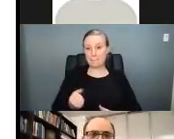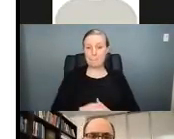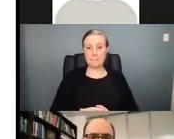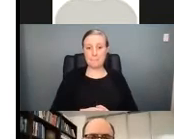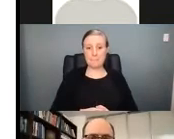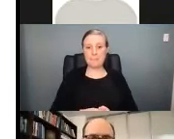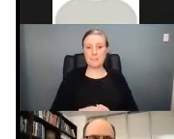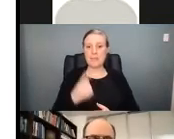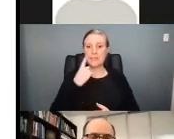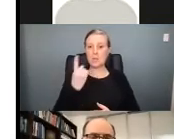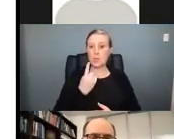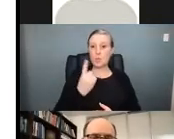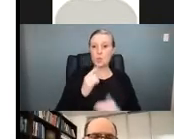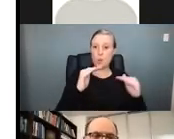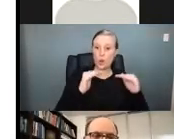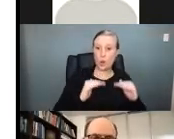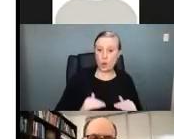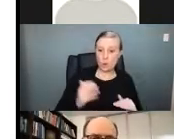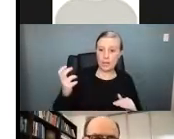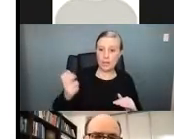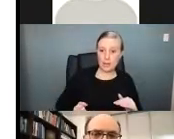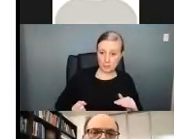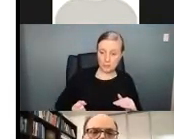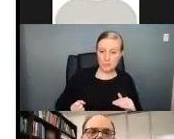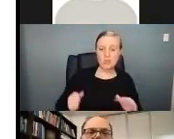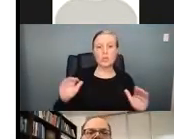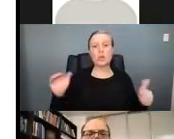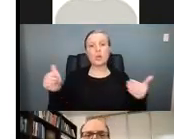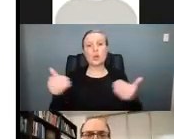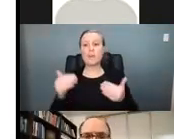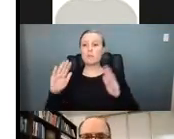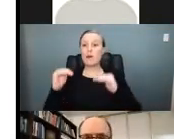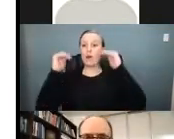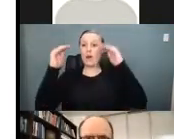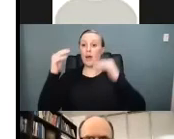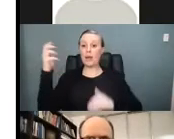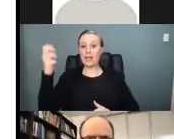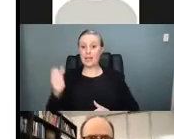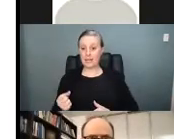lower quintiles, lower income households in quintile one and two, both below the national